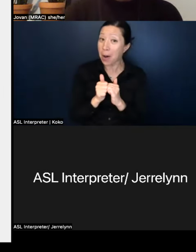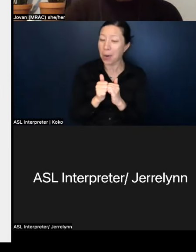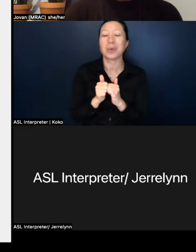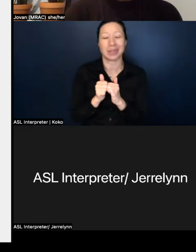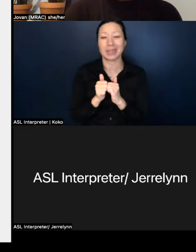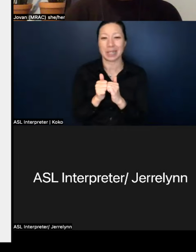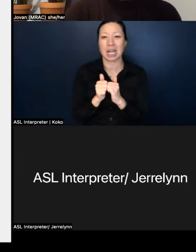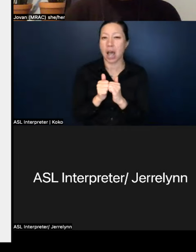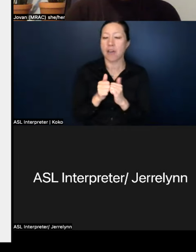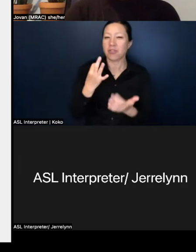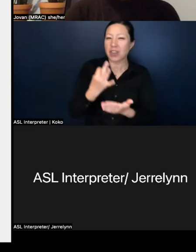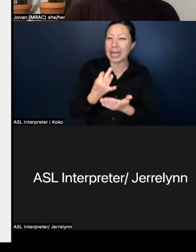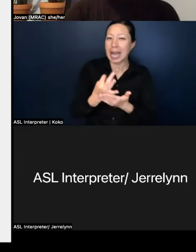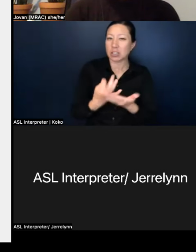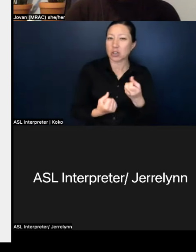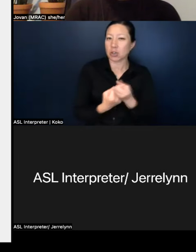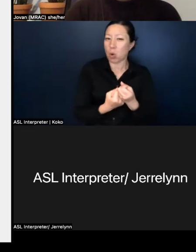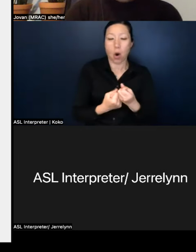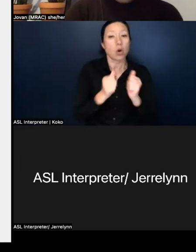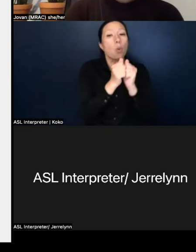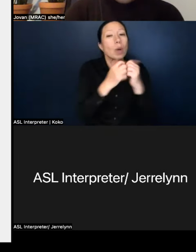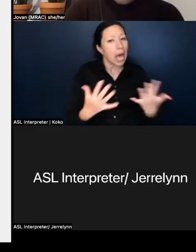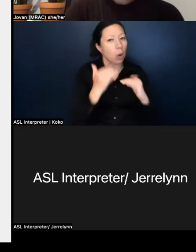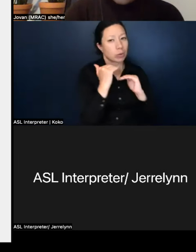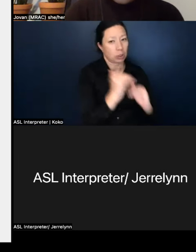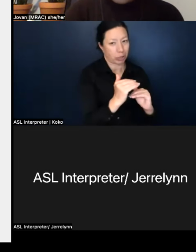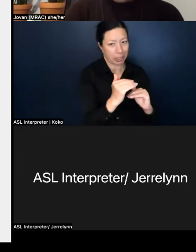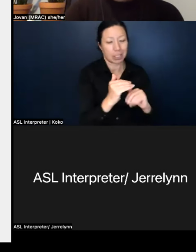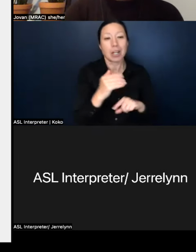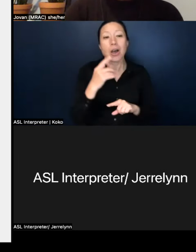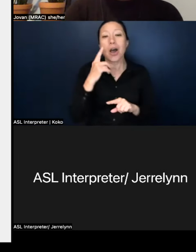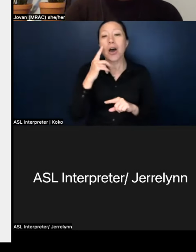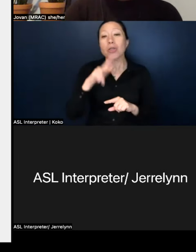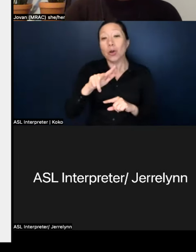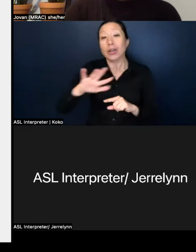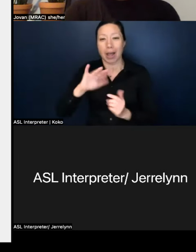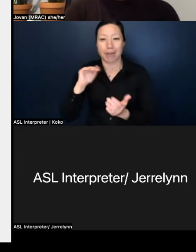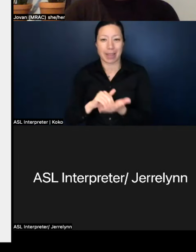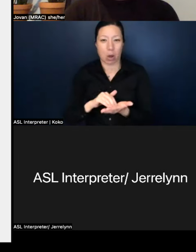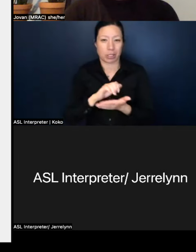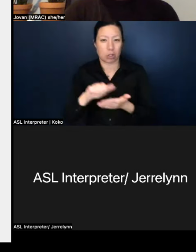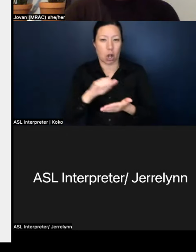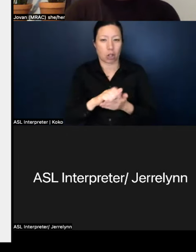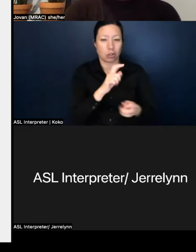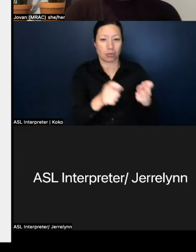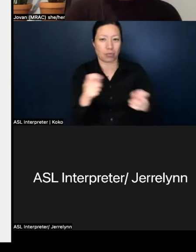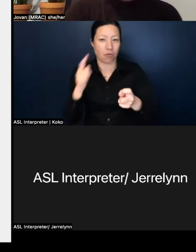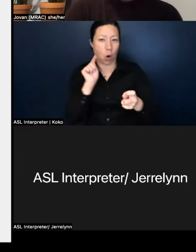support of $35,000 to the selected artists. I do wanna define unrestricted